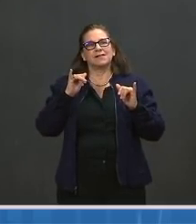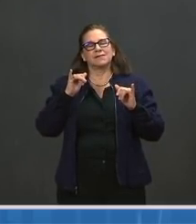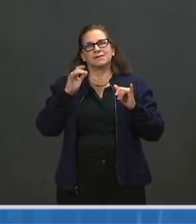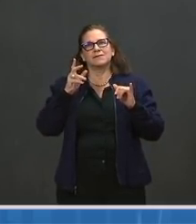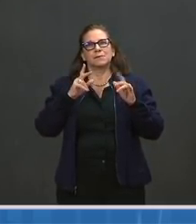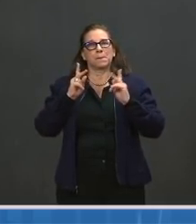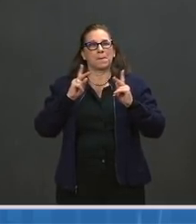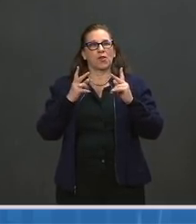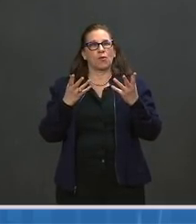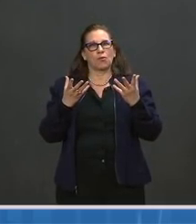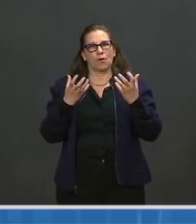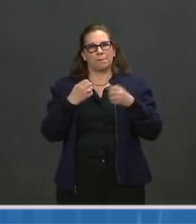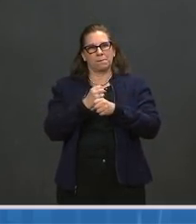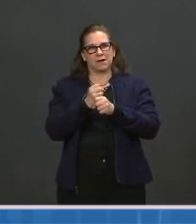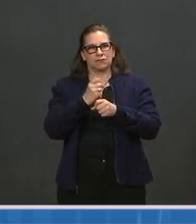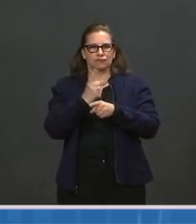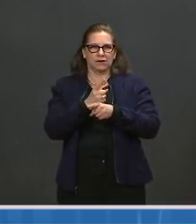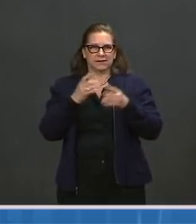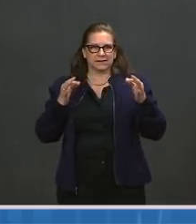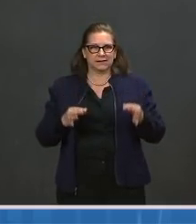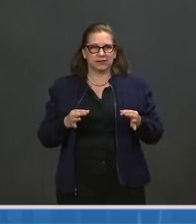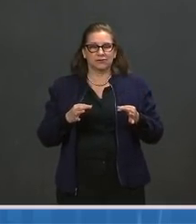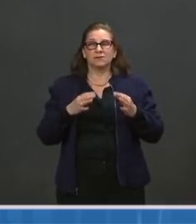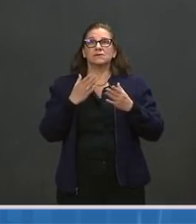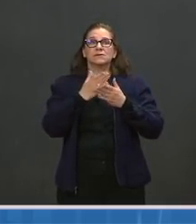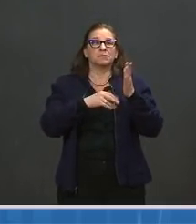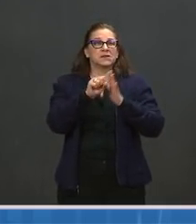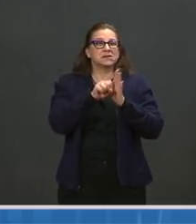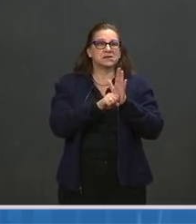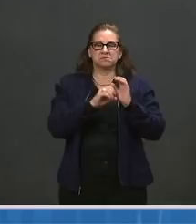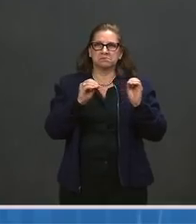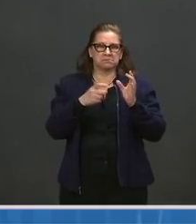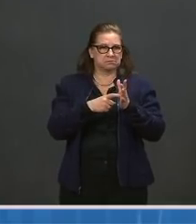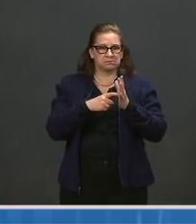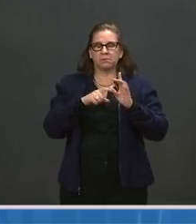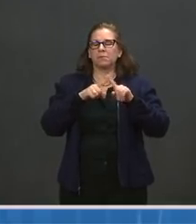people that -- it's in the people's strong interest -- strong interest -- to continue to wear a mask